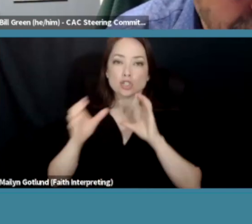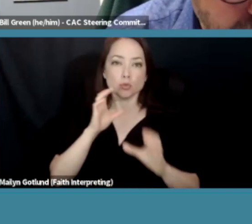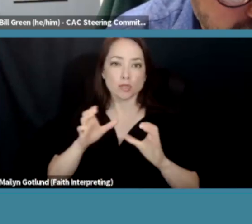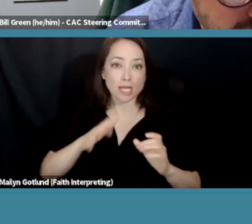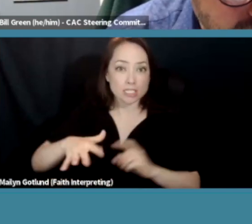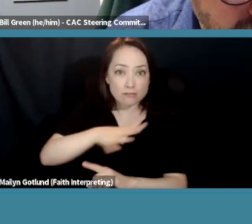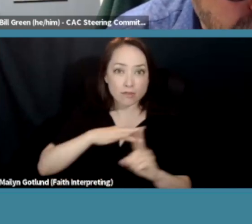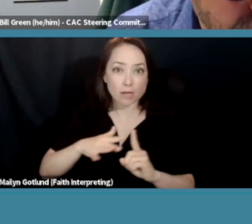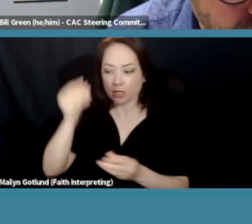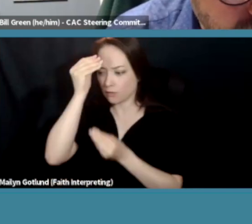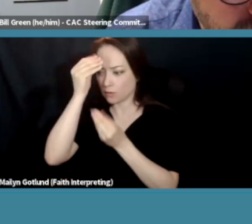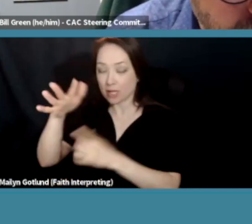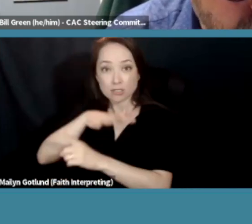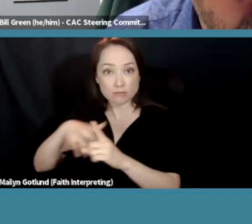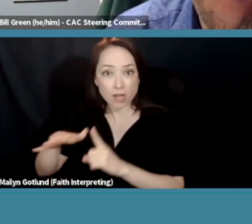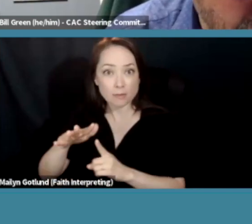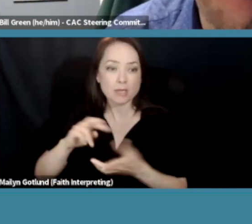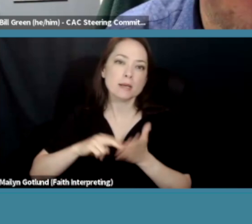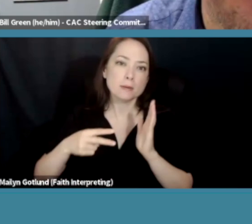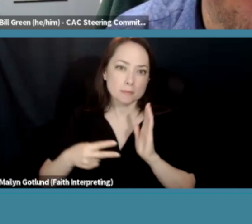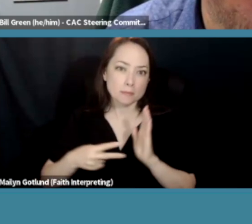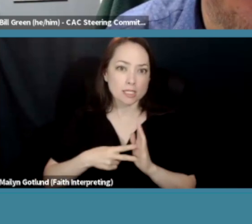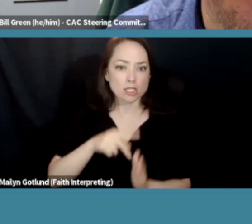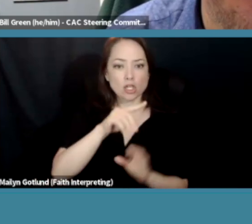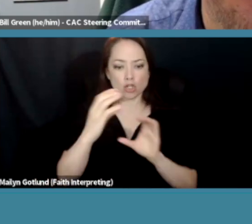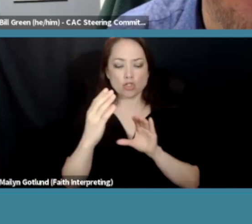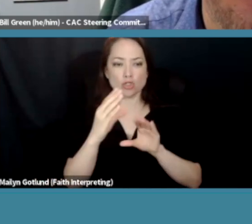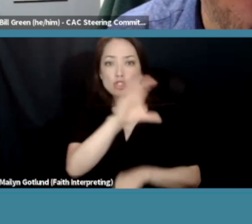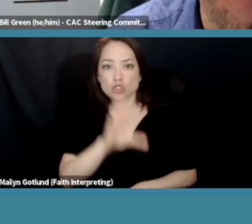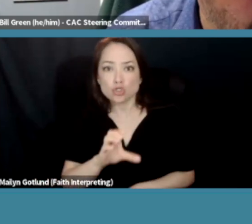information environment, for example, Zoom and PowerPoint are information